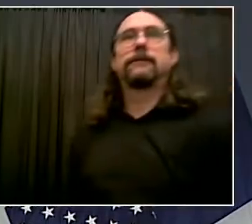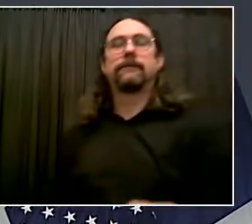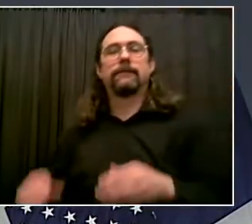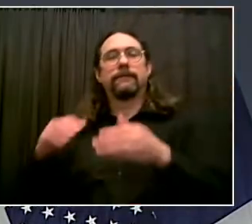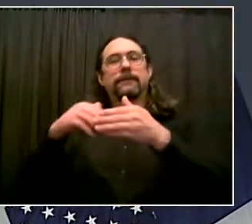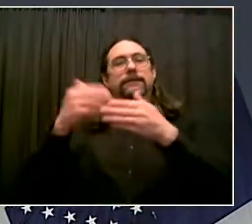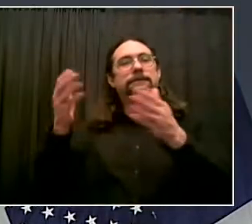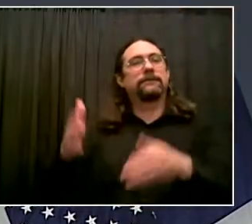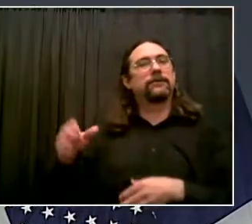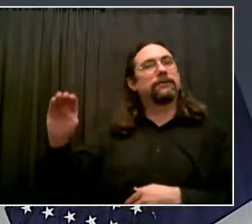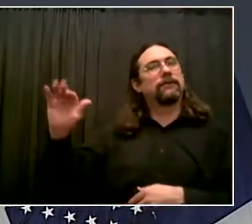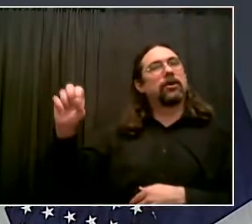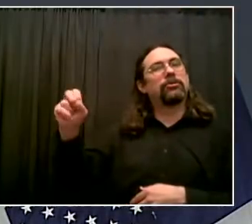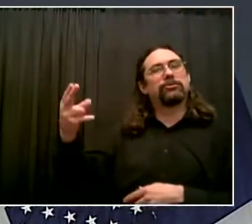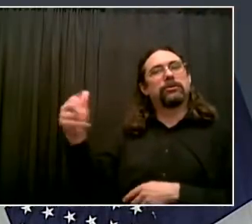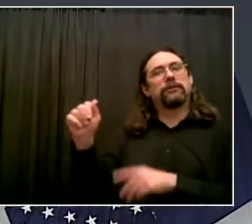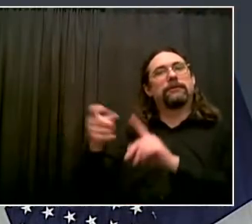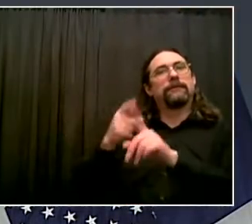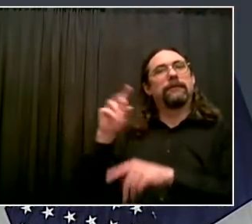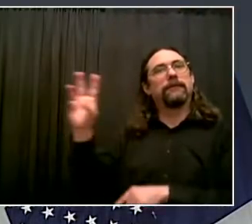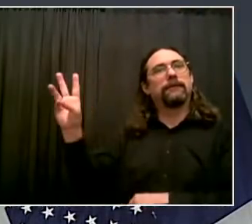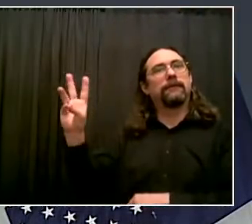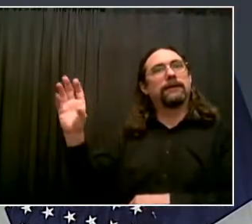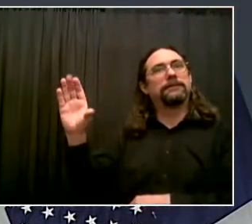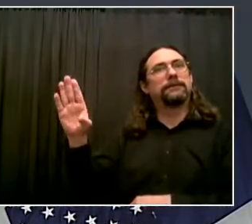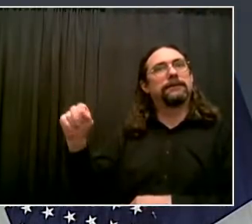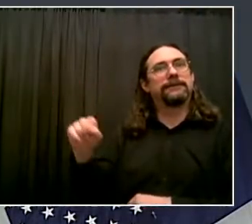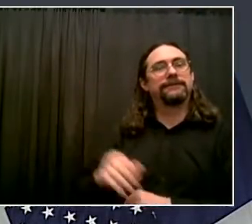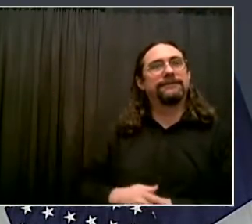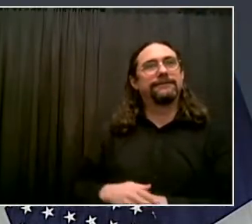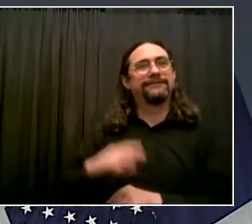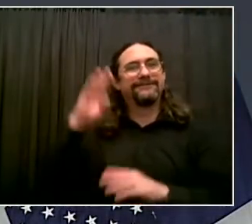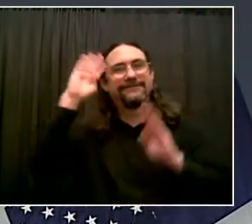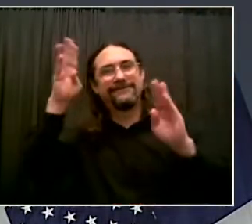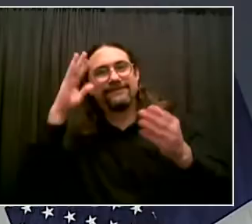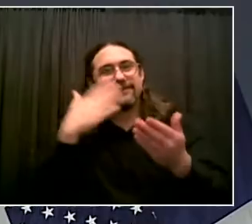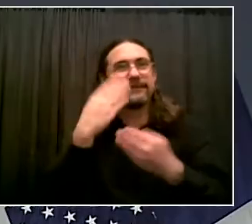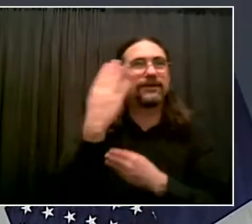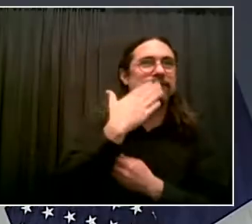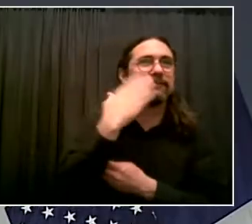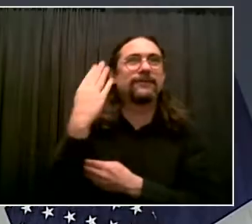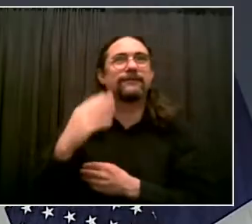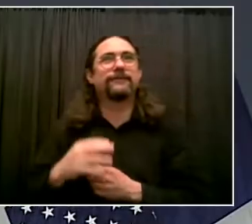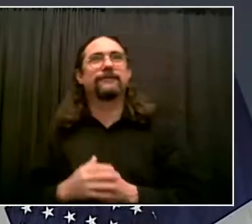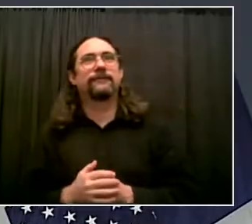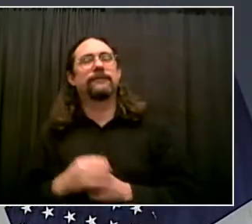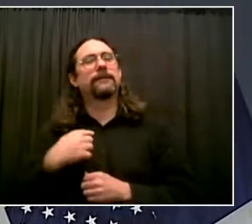MARCIA FROM W